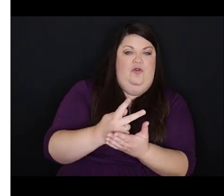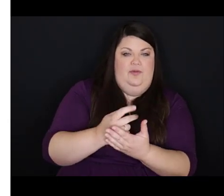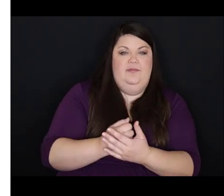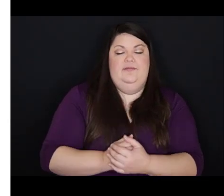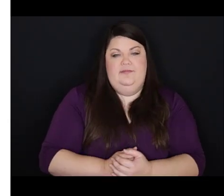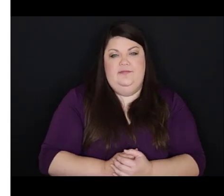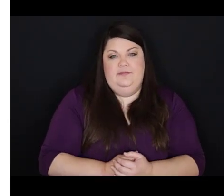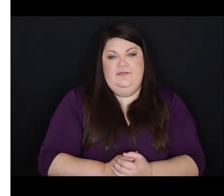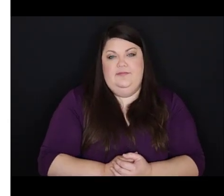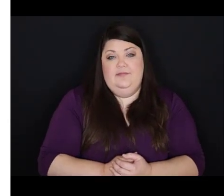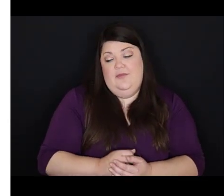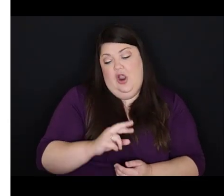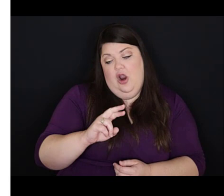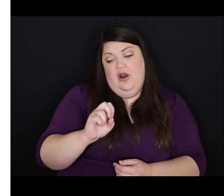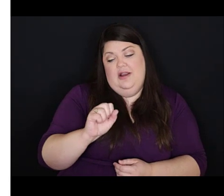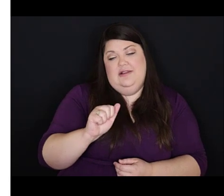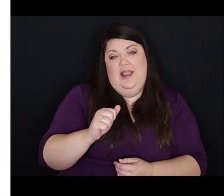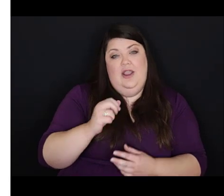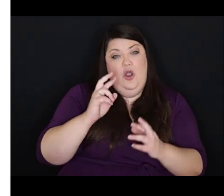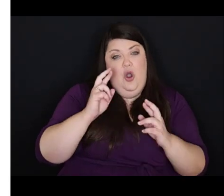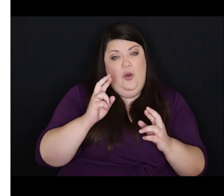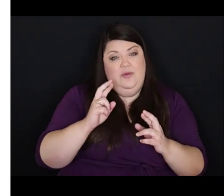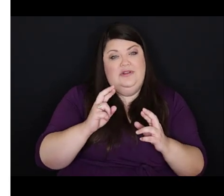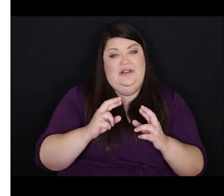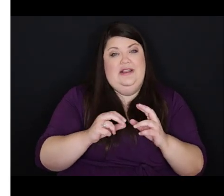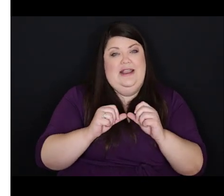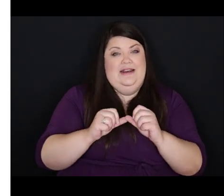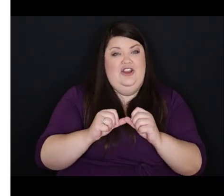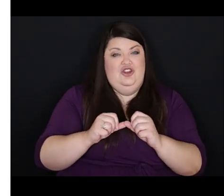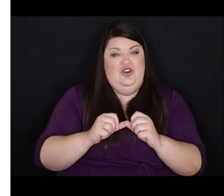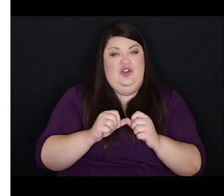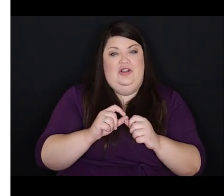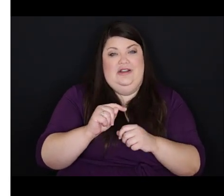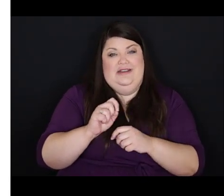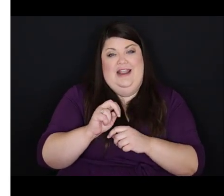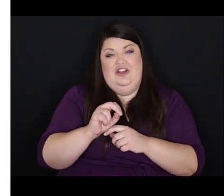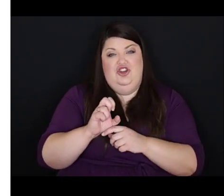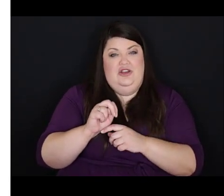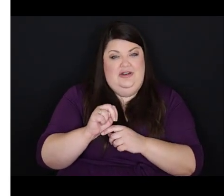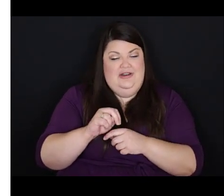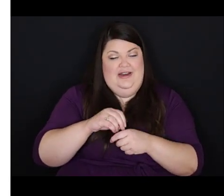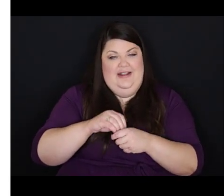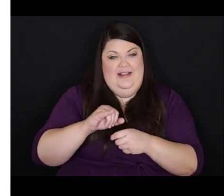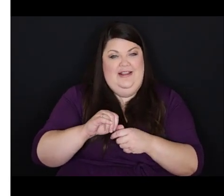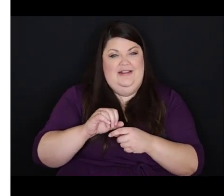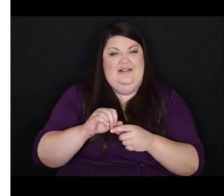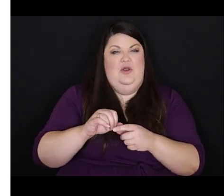RSA hopes the additional attention in this matter will benefit the DSU to maintain its Council.